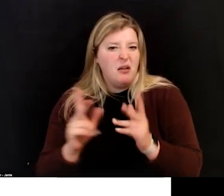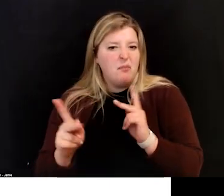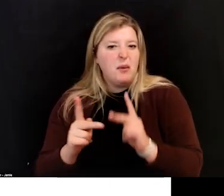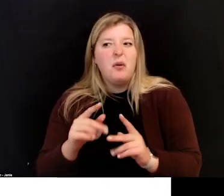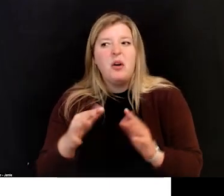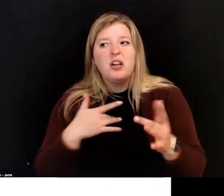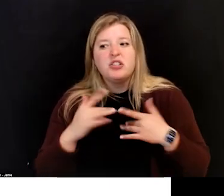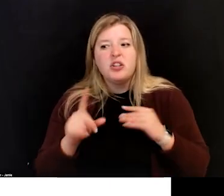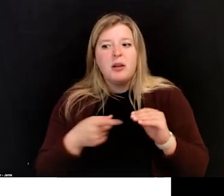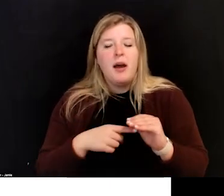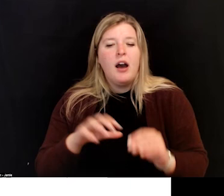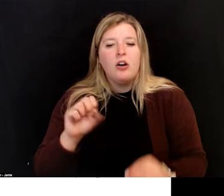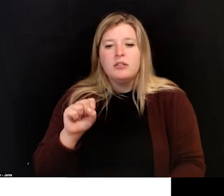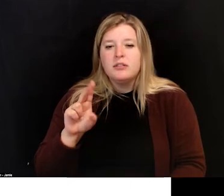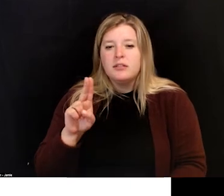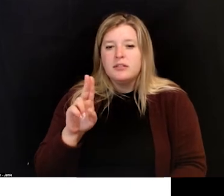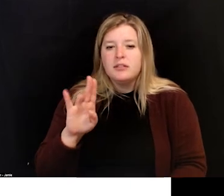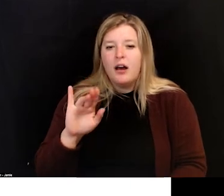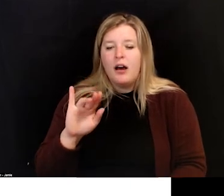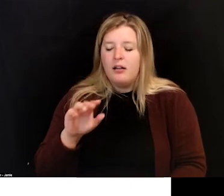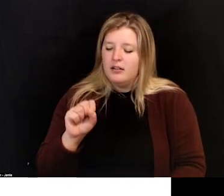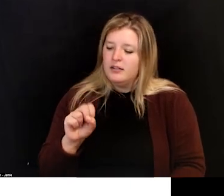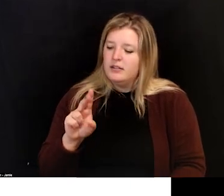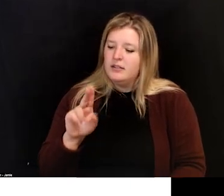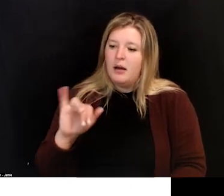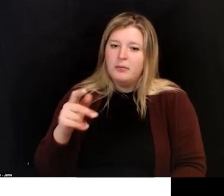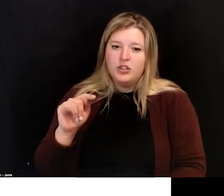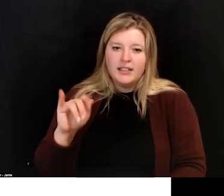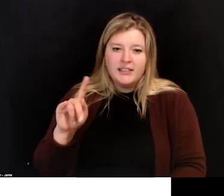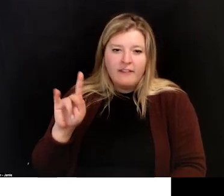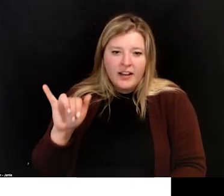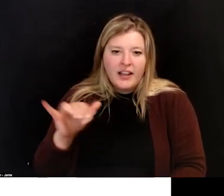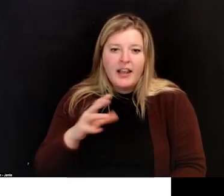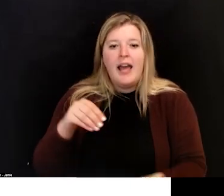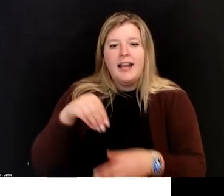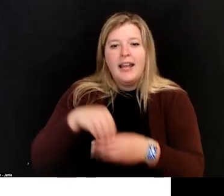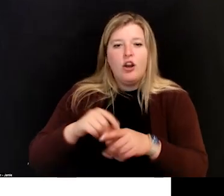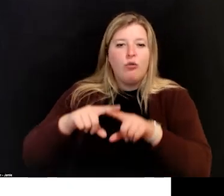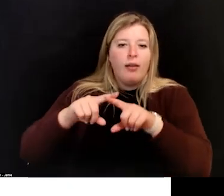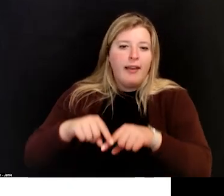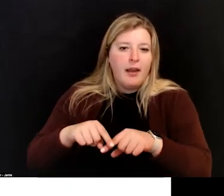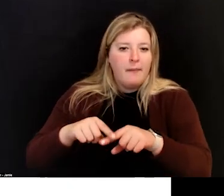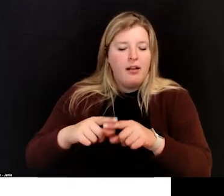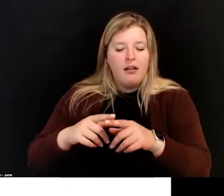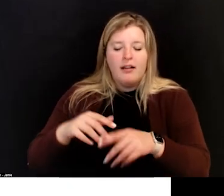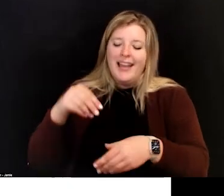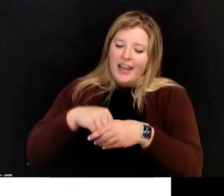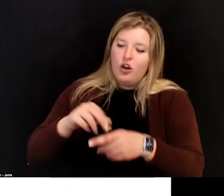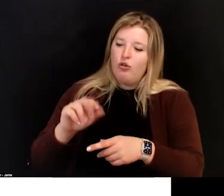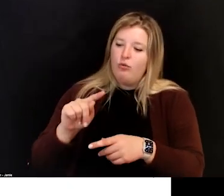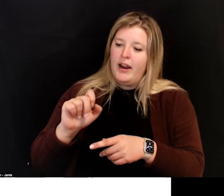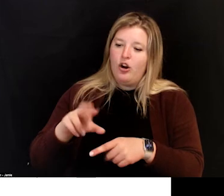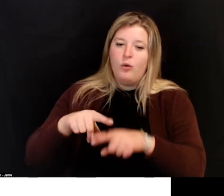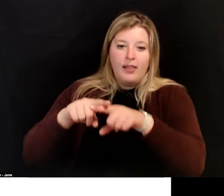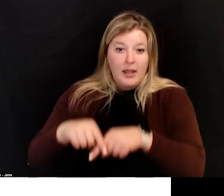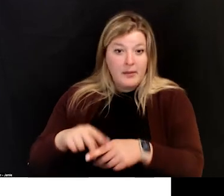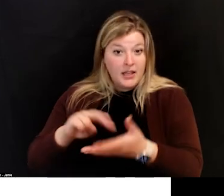versus an inter-rater reliability. So if three people tested, are they all gonna get the same result?